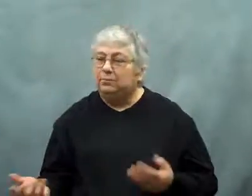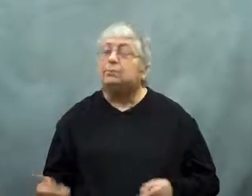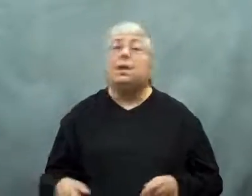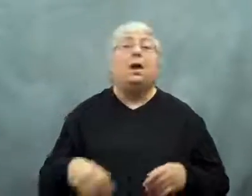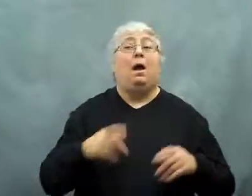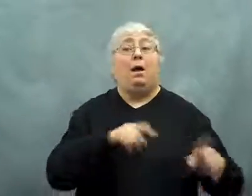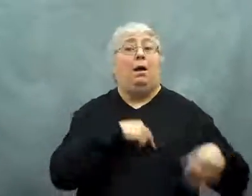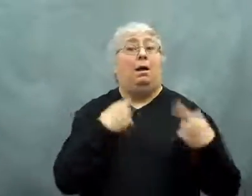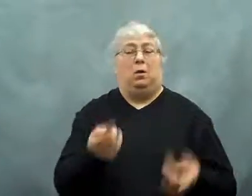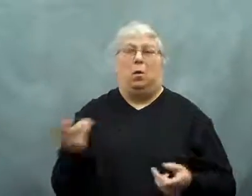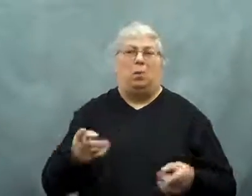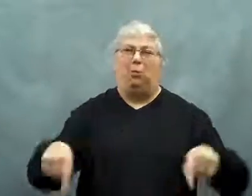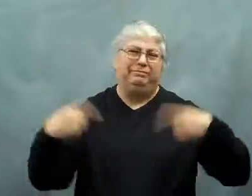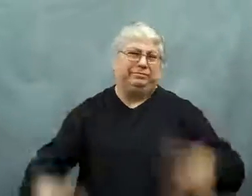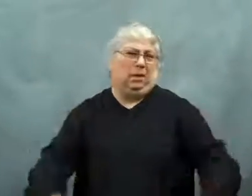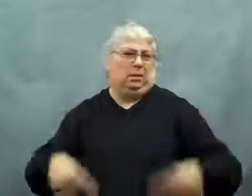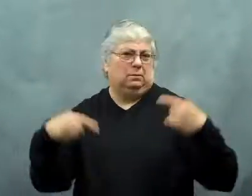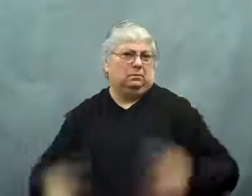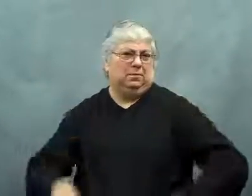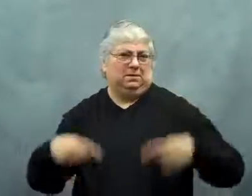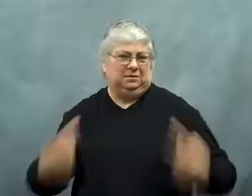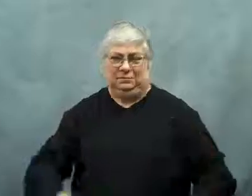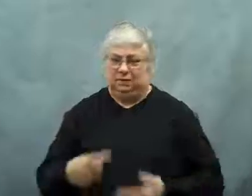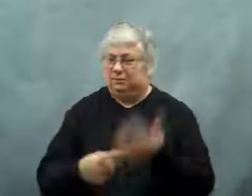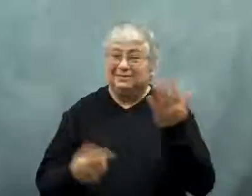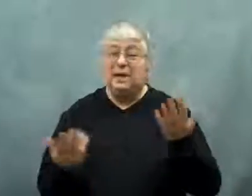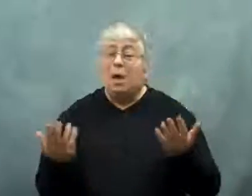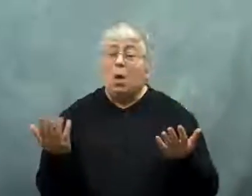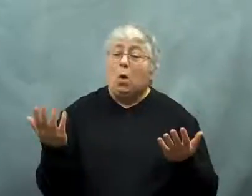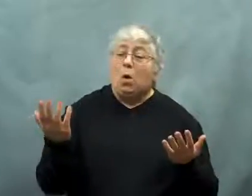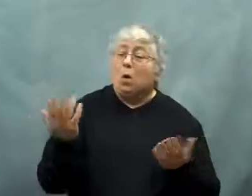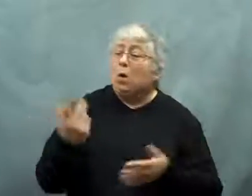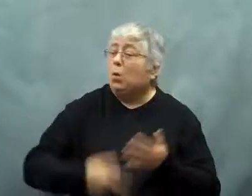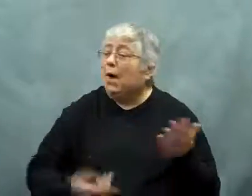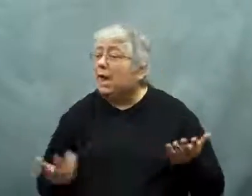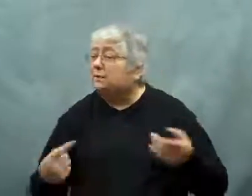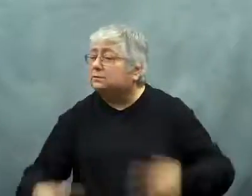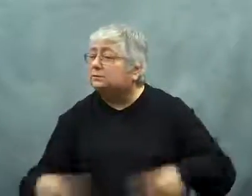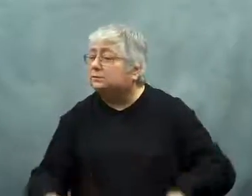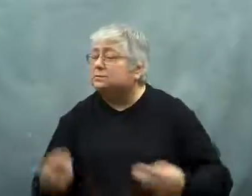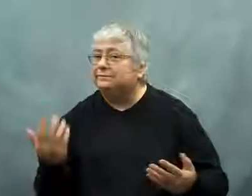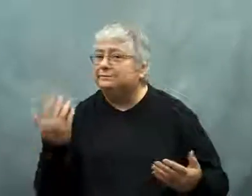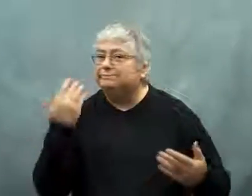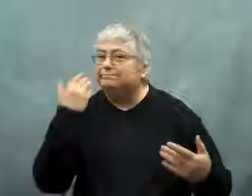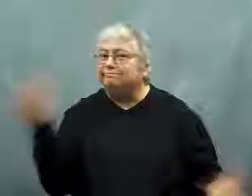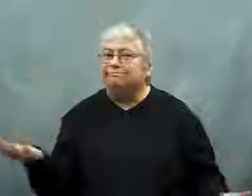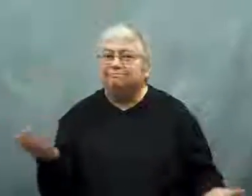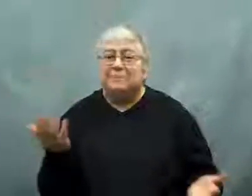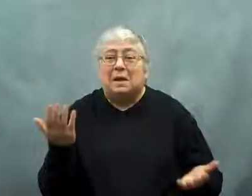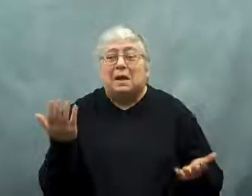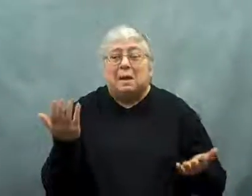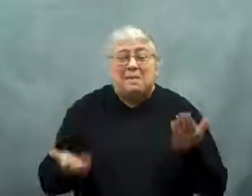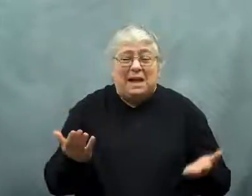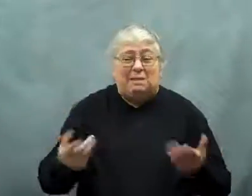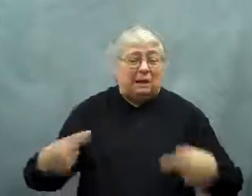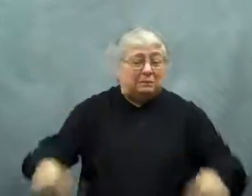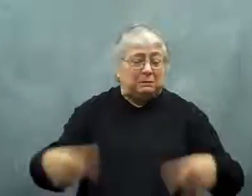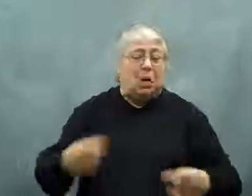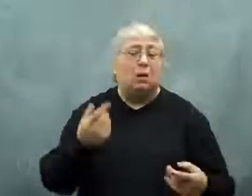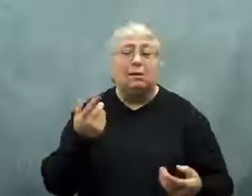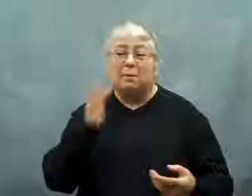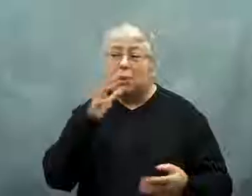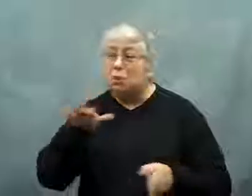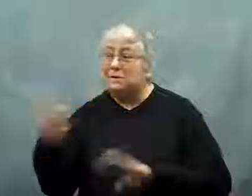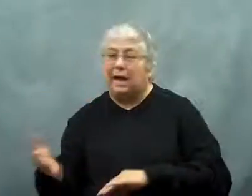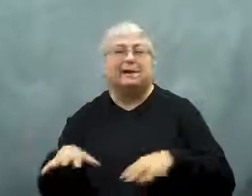The two had been arguing for some reason.